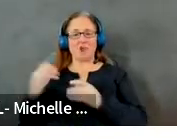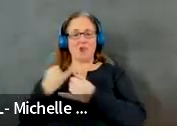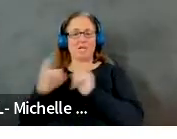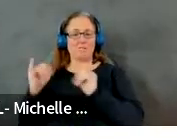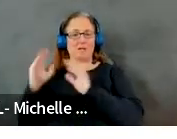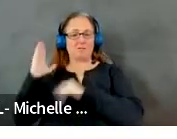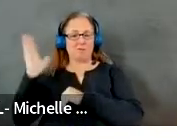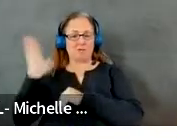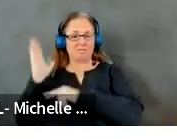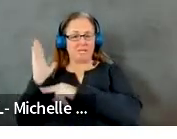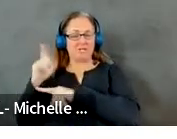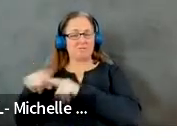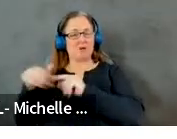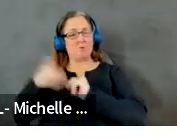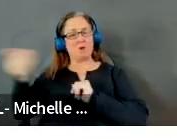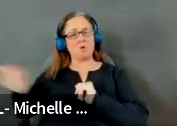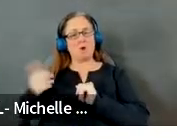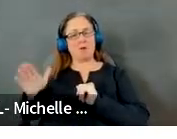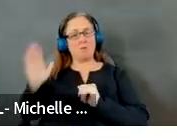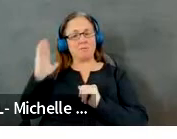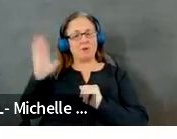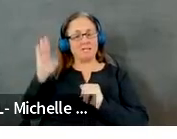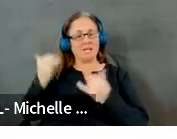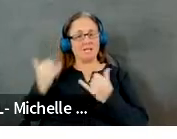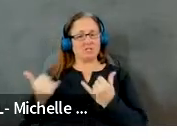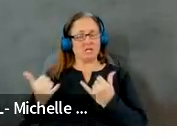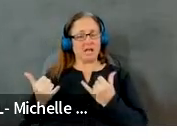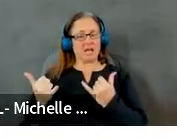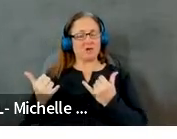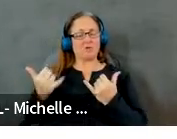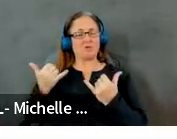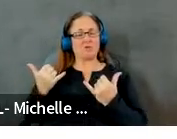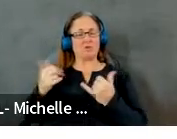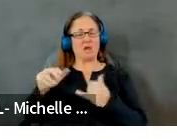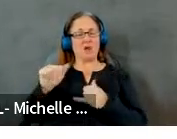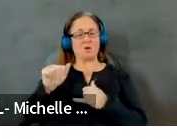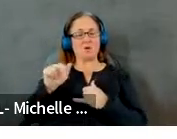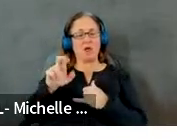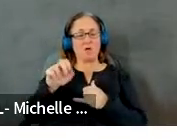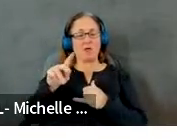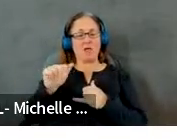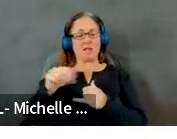did you question welcome their presentation at this time. Ariana and Henry, it's been a pleasure